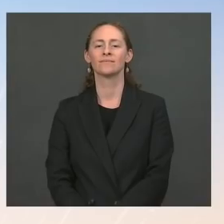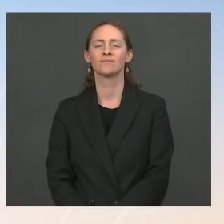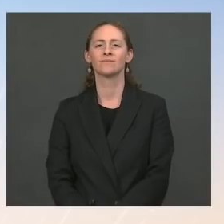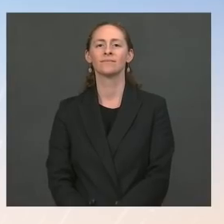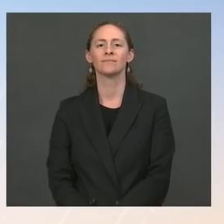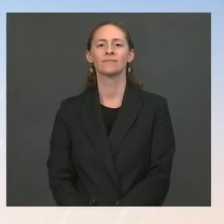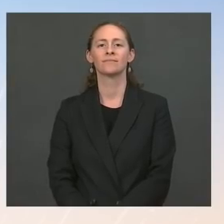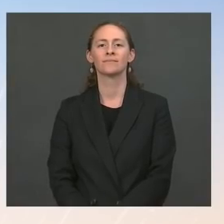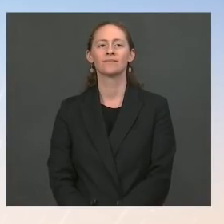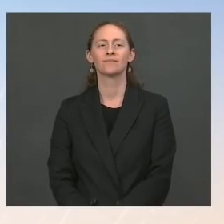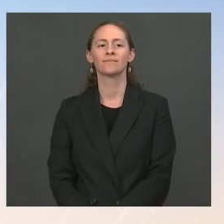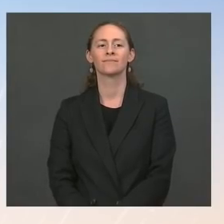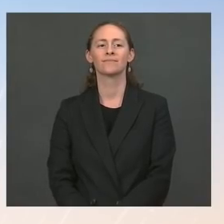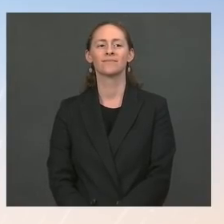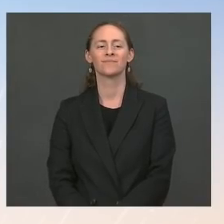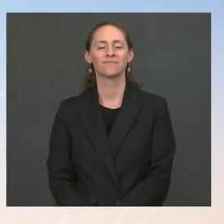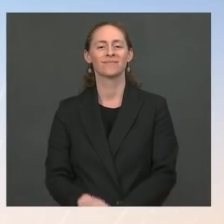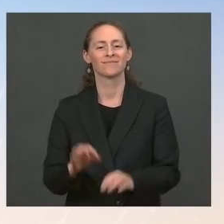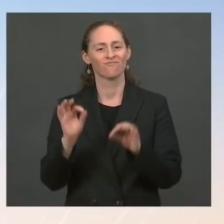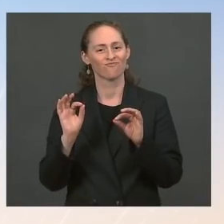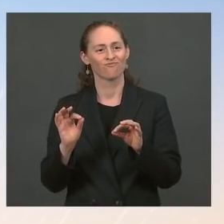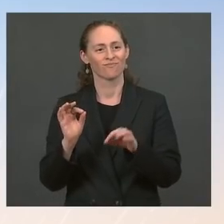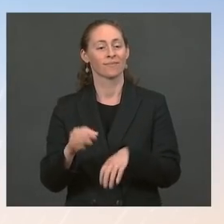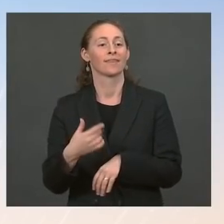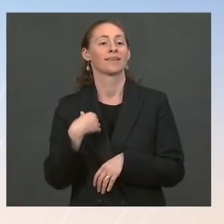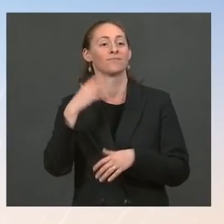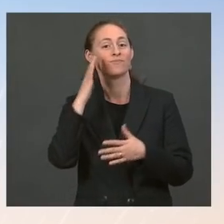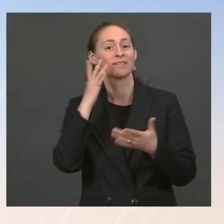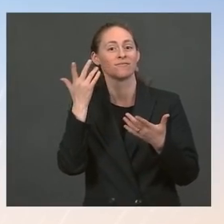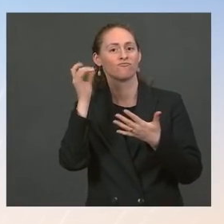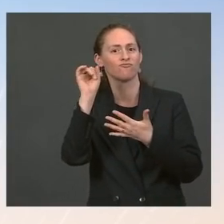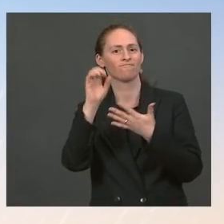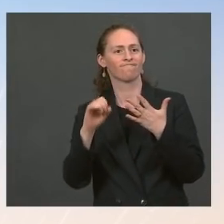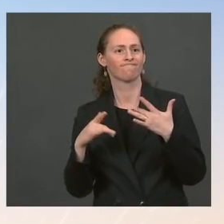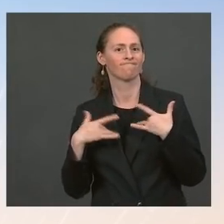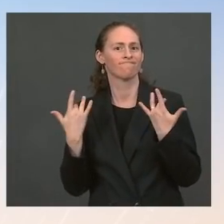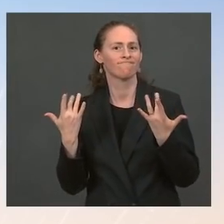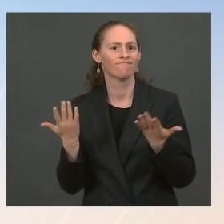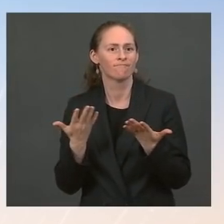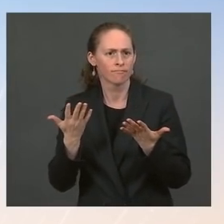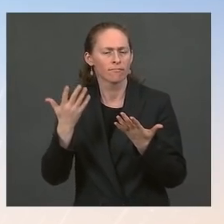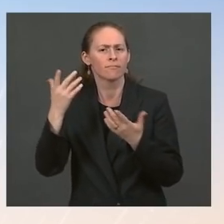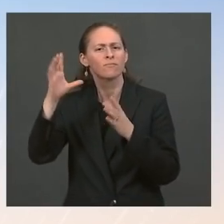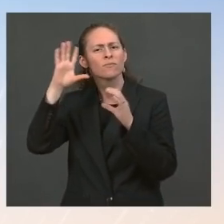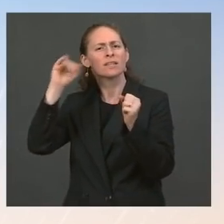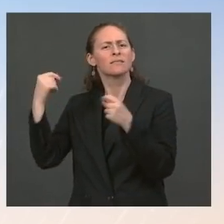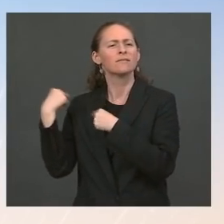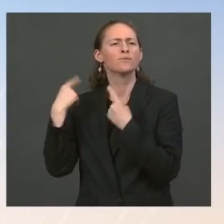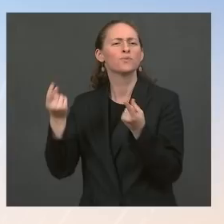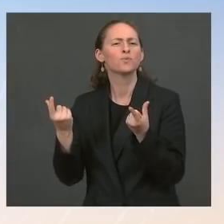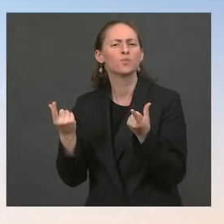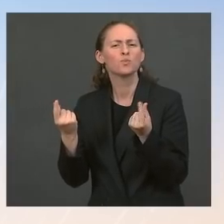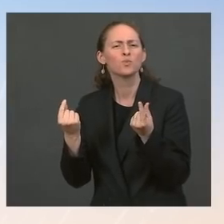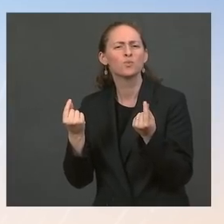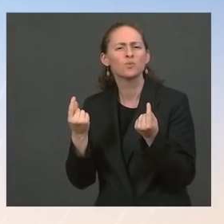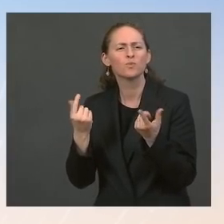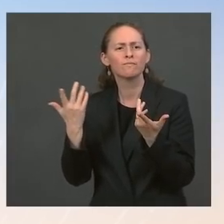Okay, I have a update for all of you on some of the President's outreach and engagement as it relates to Build Back Better